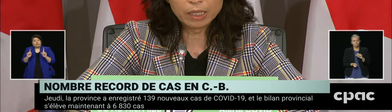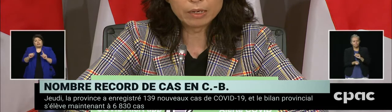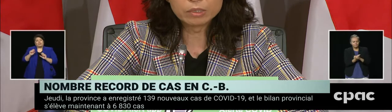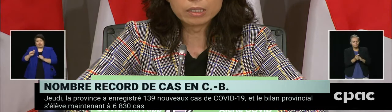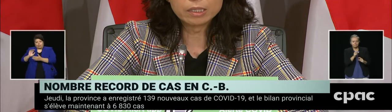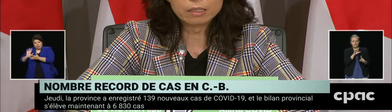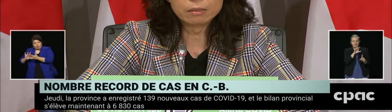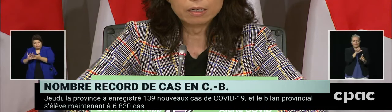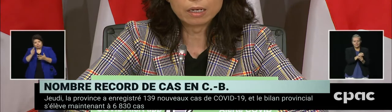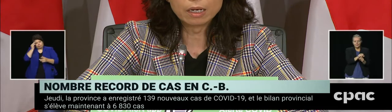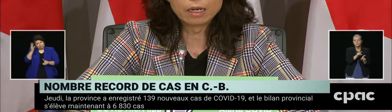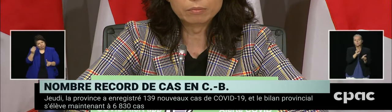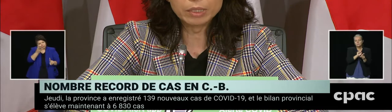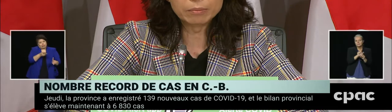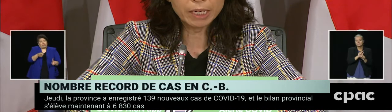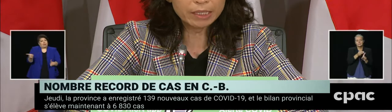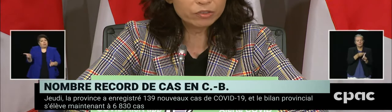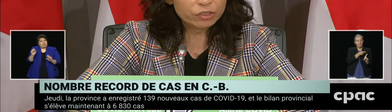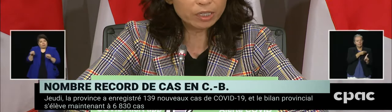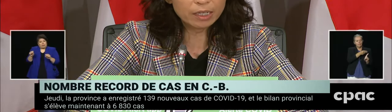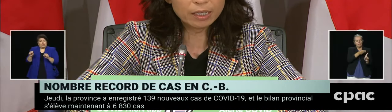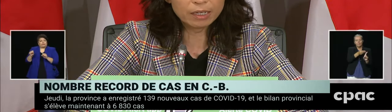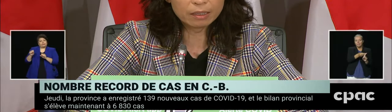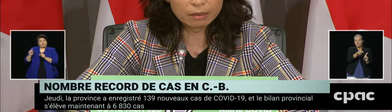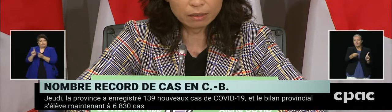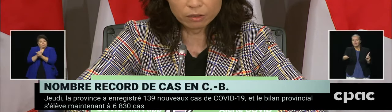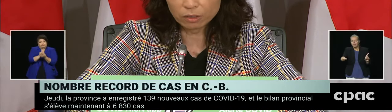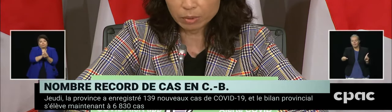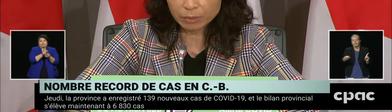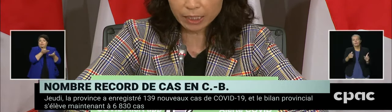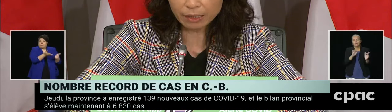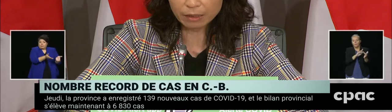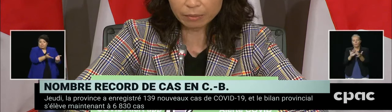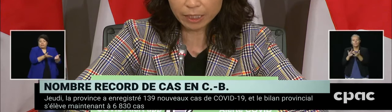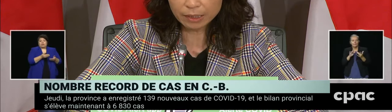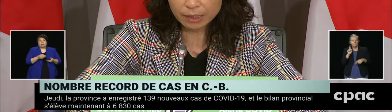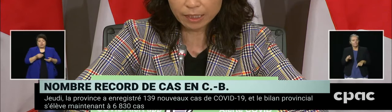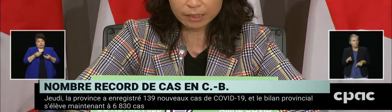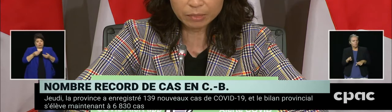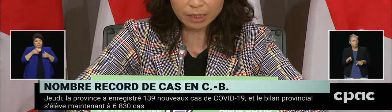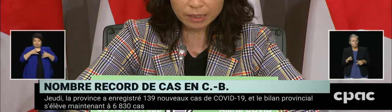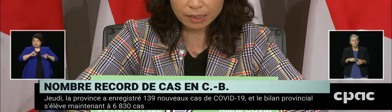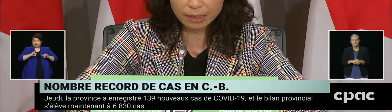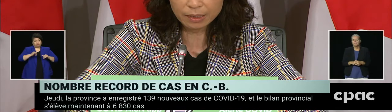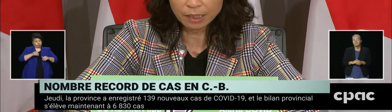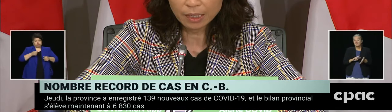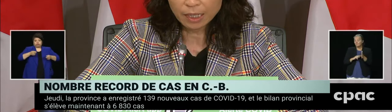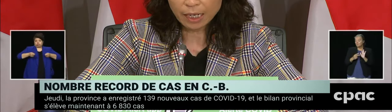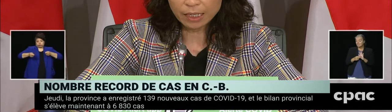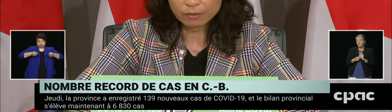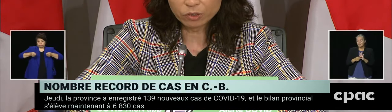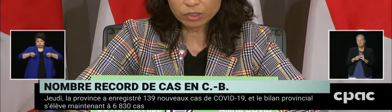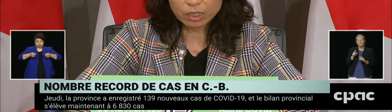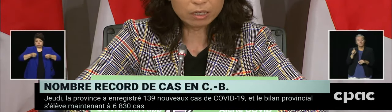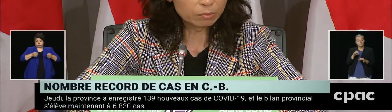TRACING. SO SOME OF THE KEY INDICATIONS WOULD BE WHETHER THAT WAS STILL